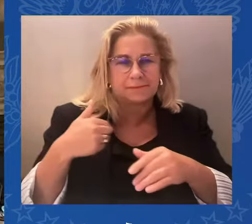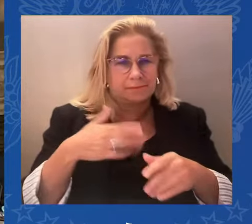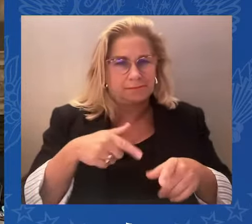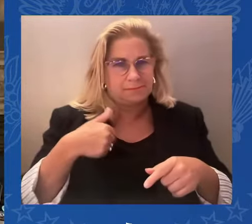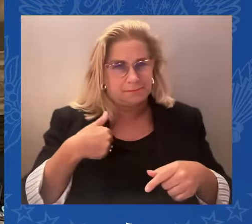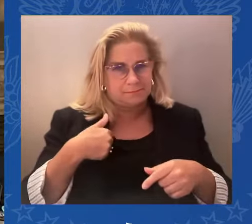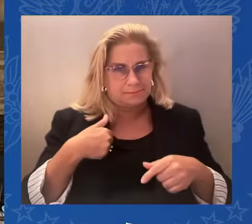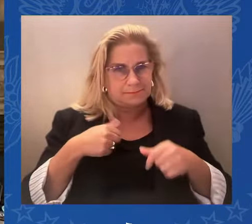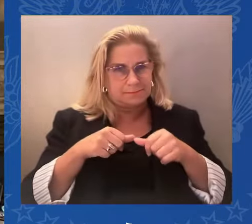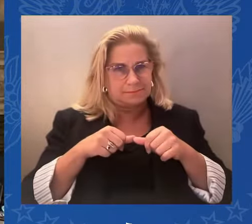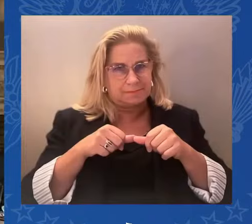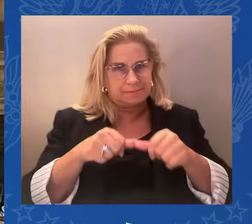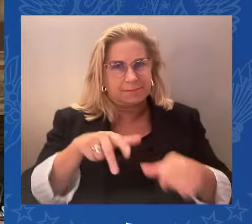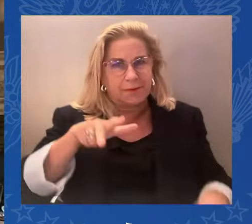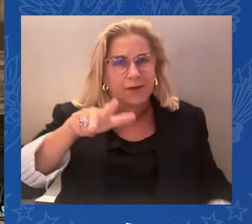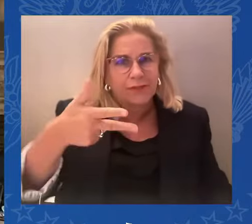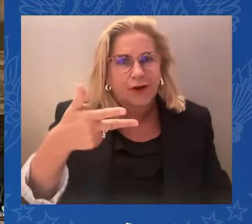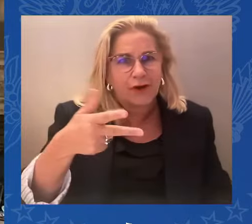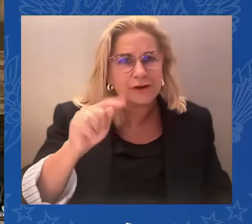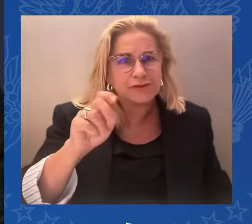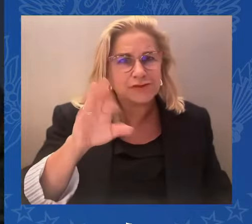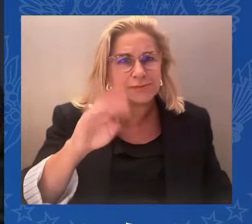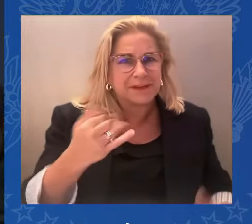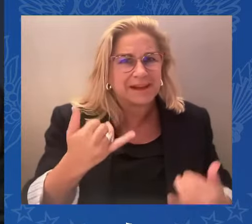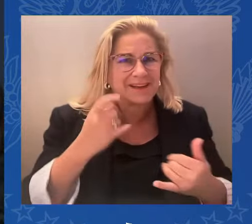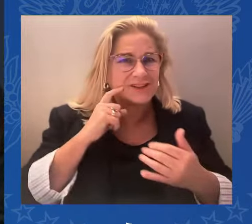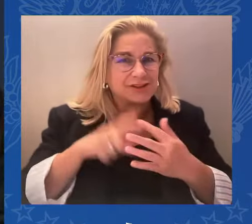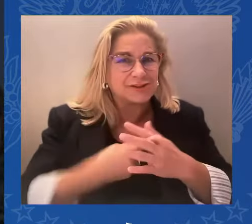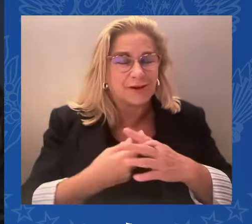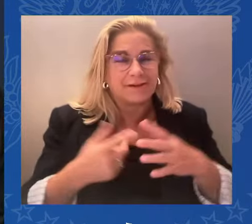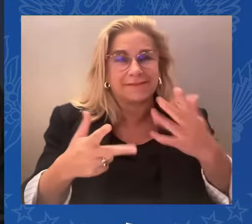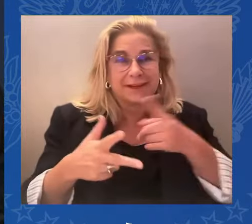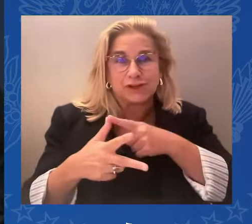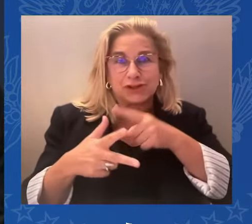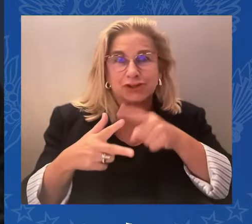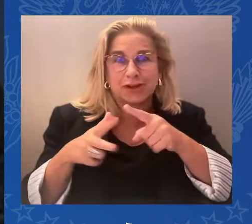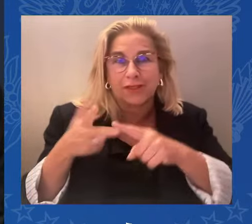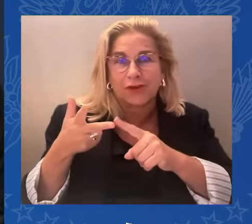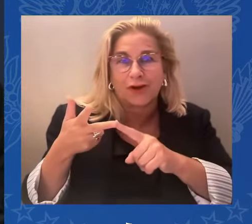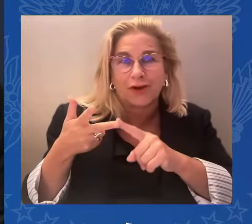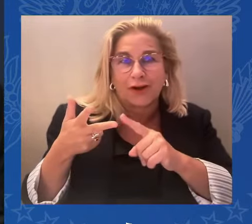than President Biden's own hometown of Wilmington